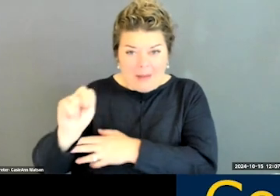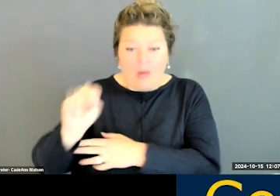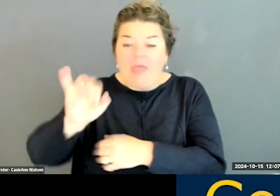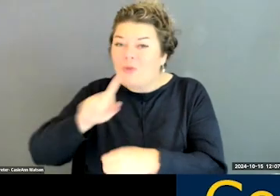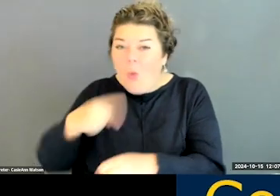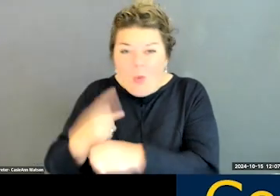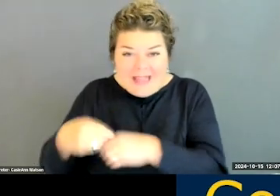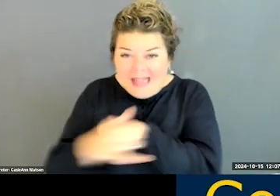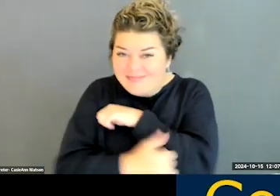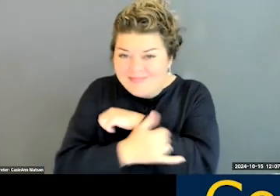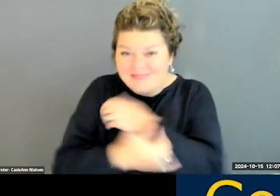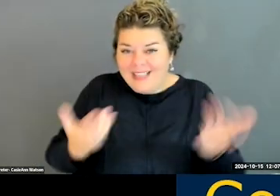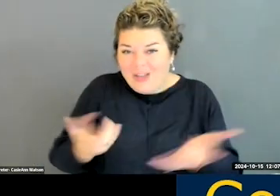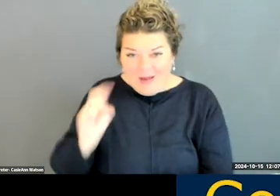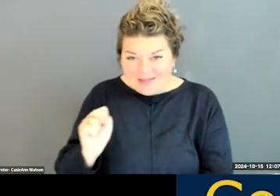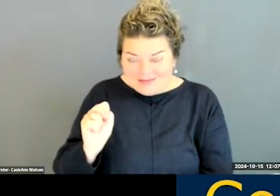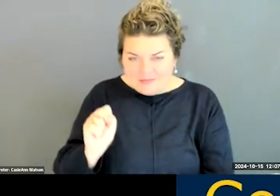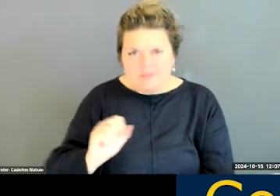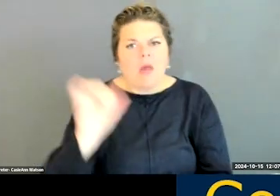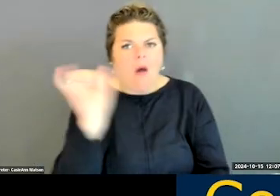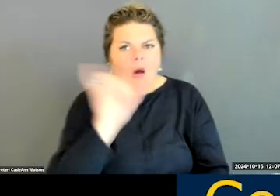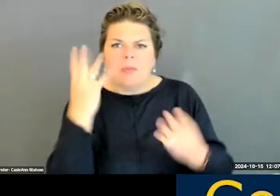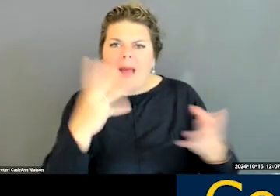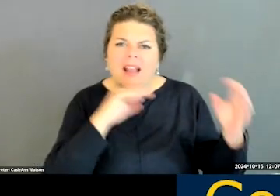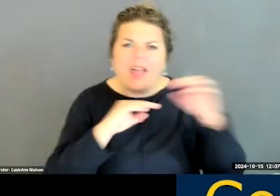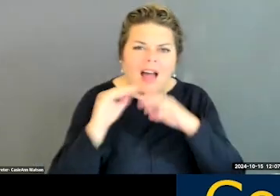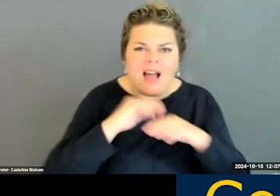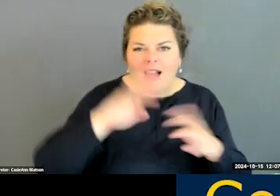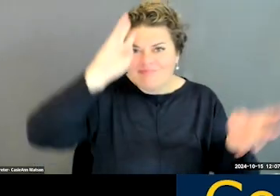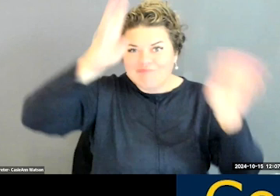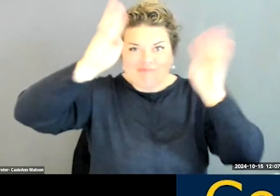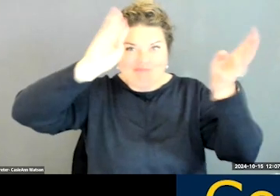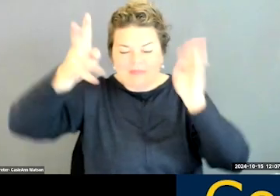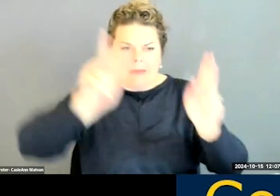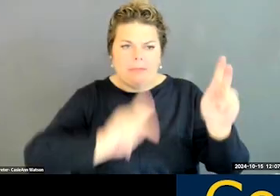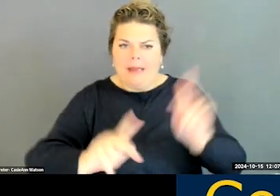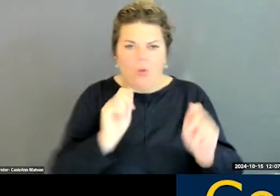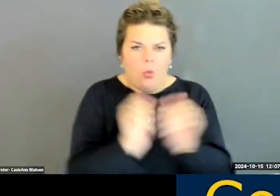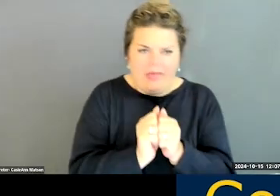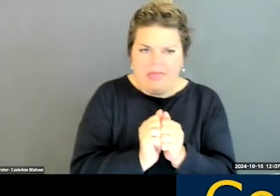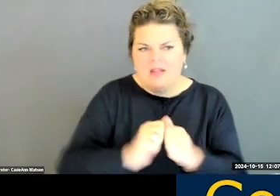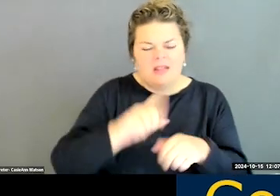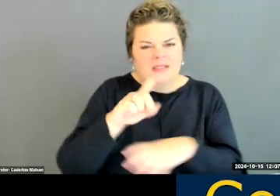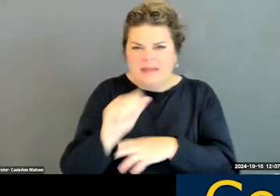There are also a lot of myths about communication, including that those with communication disabilities are of lower intelligence,